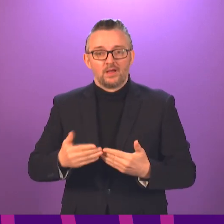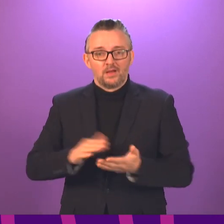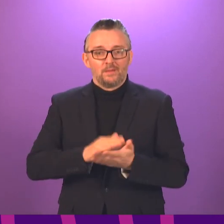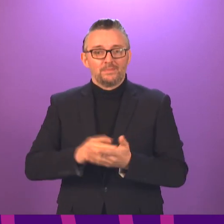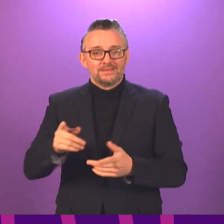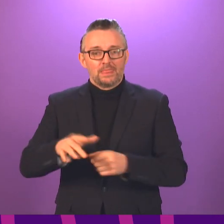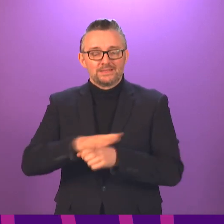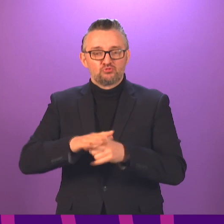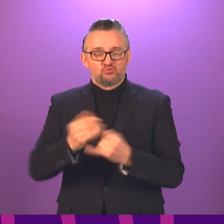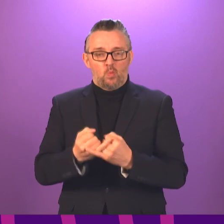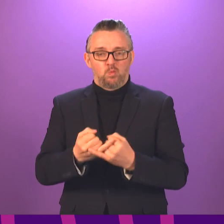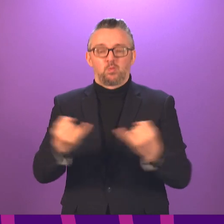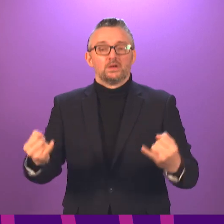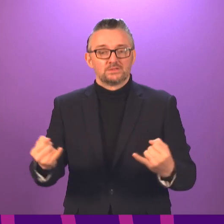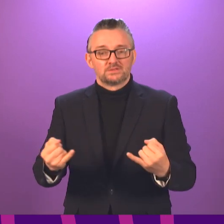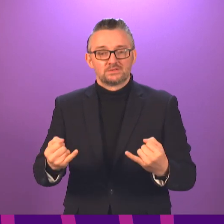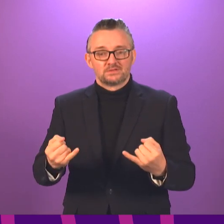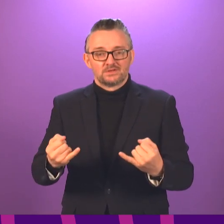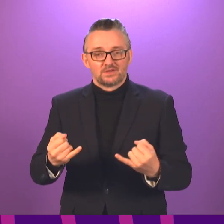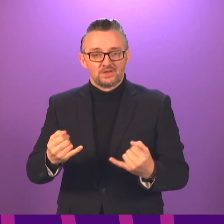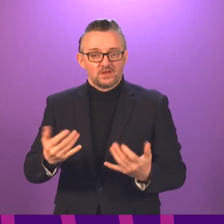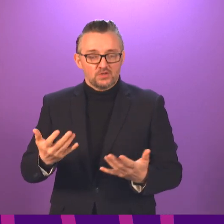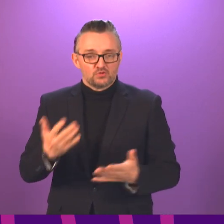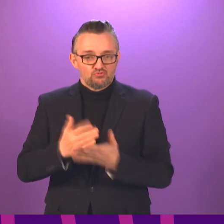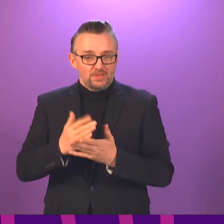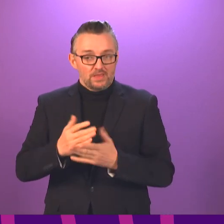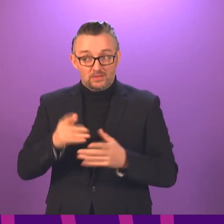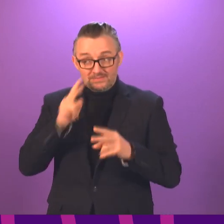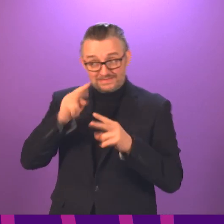situation that is now beginning to emerge in such a positive way. That is why we need